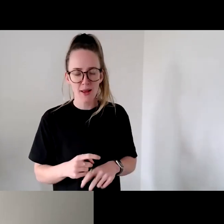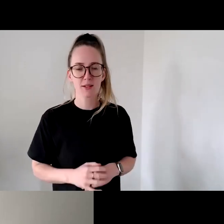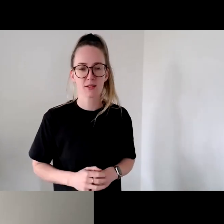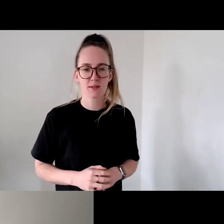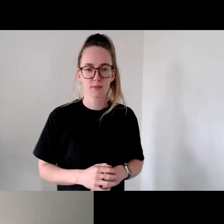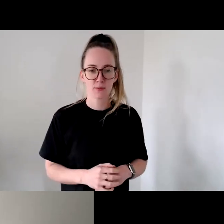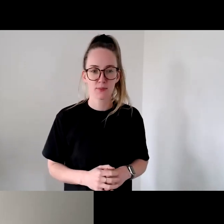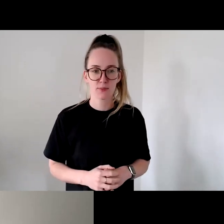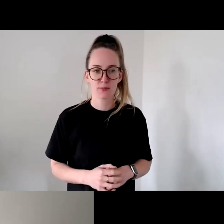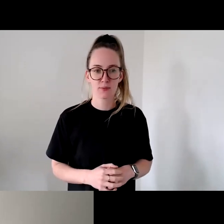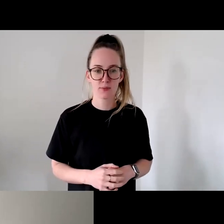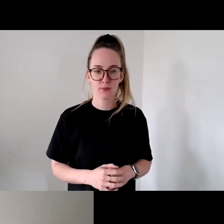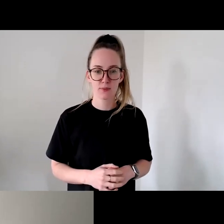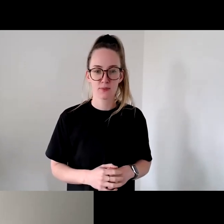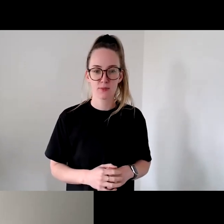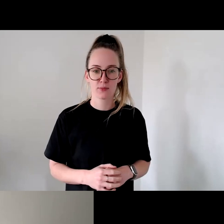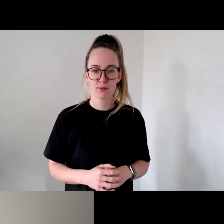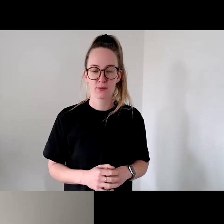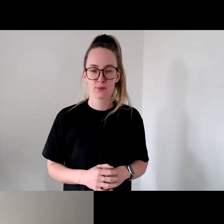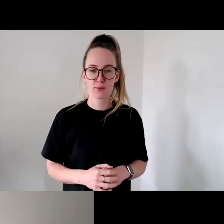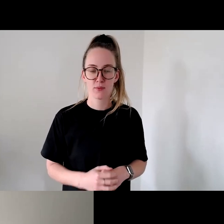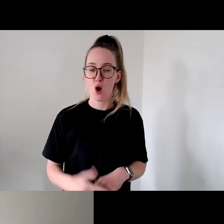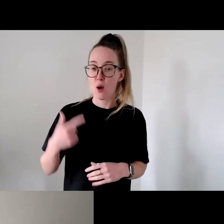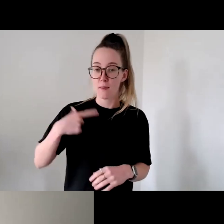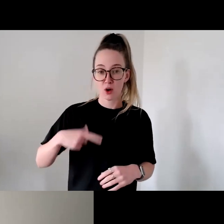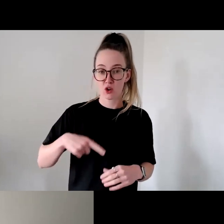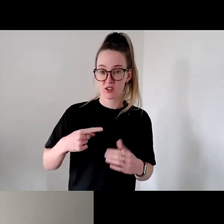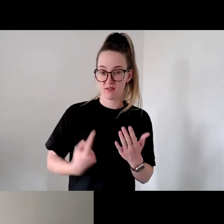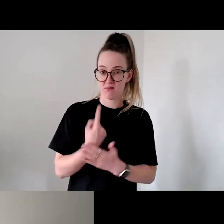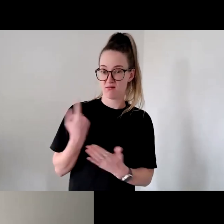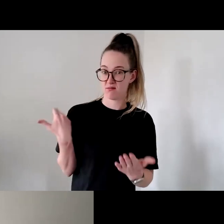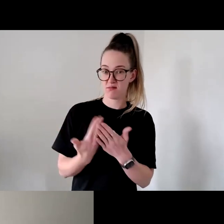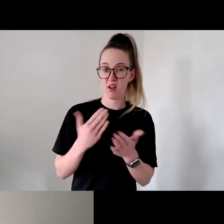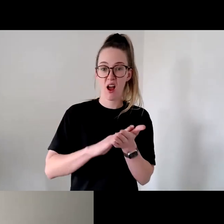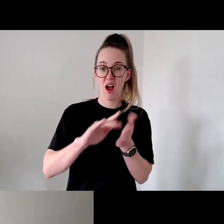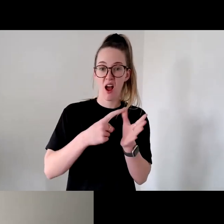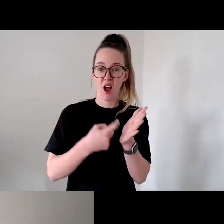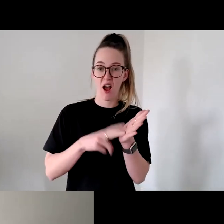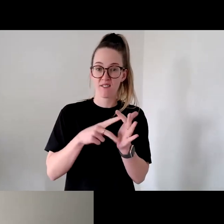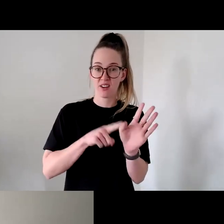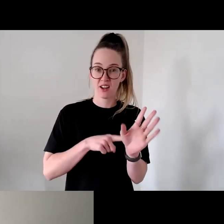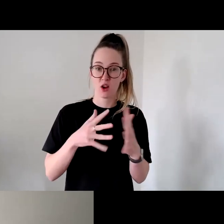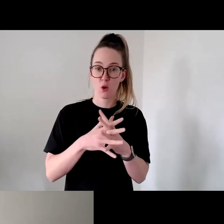So we know now Rosie, that because of the Harvey Weinstein story which was a screen and film